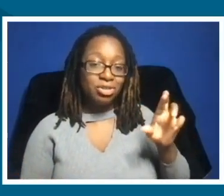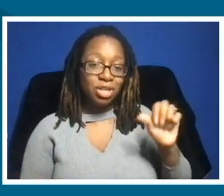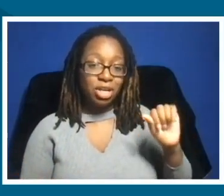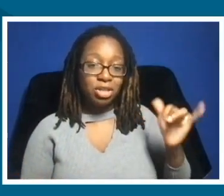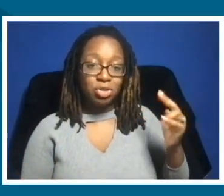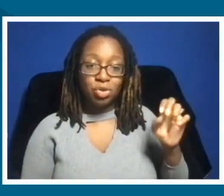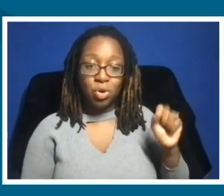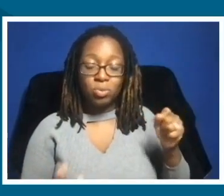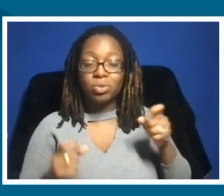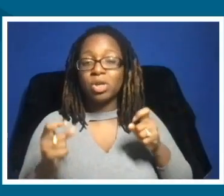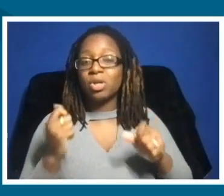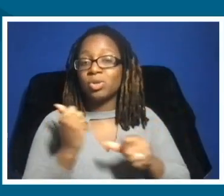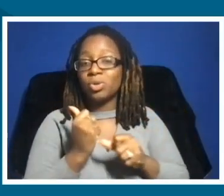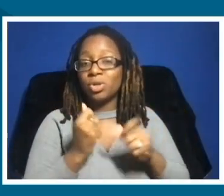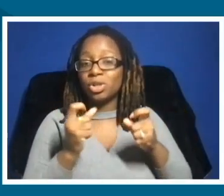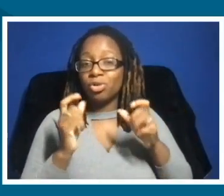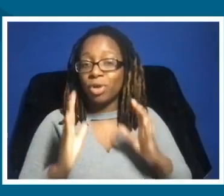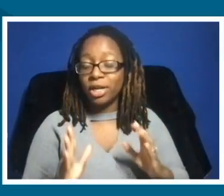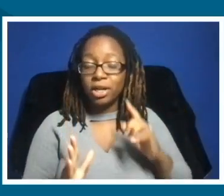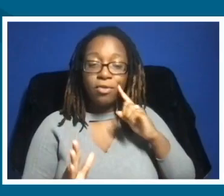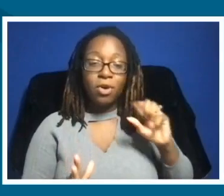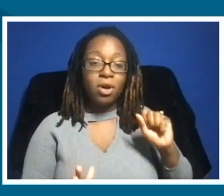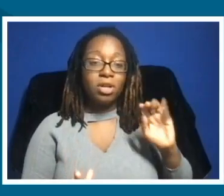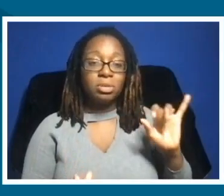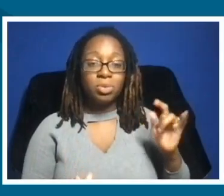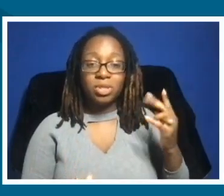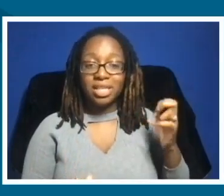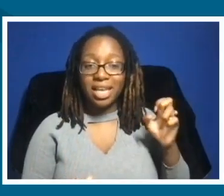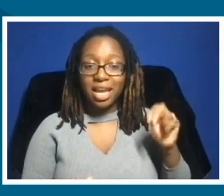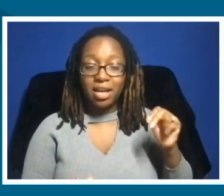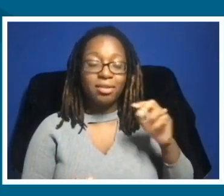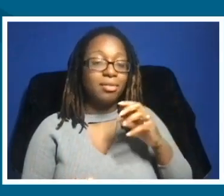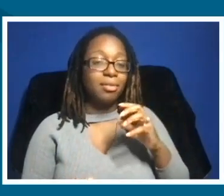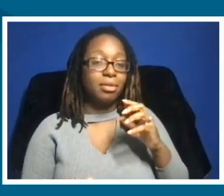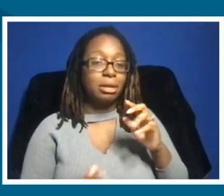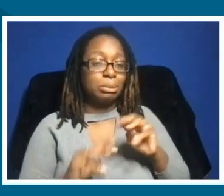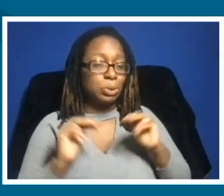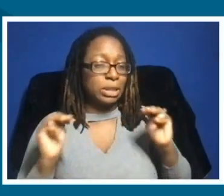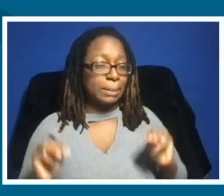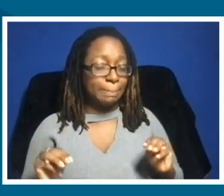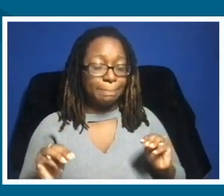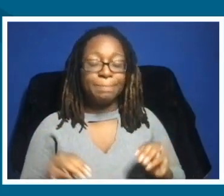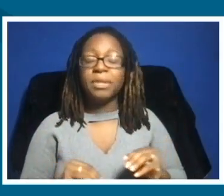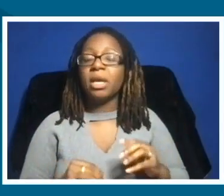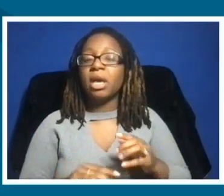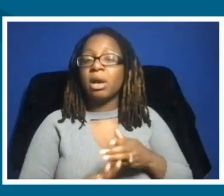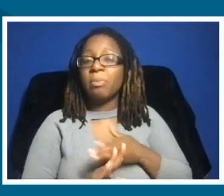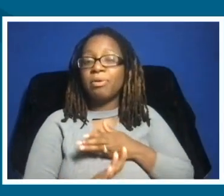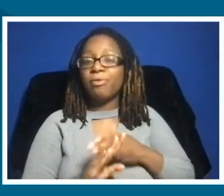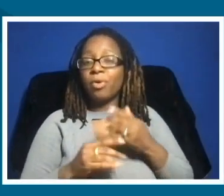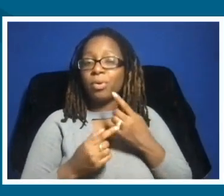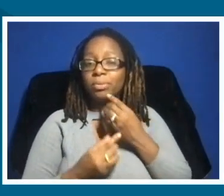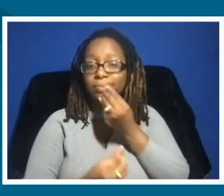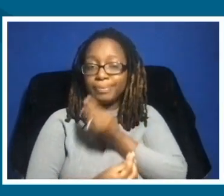education at the smithsonian anacostia community museum before we tell you more just a few